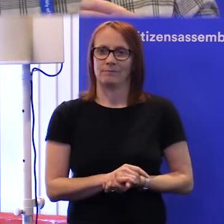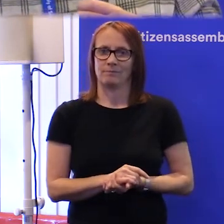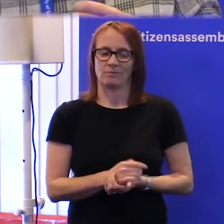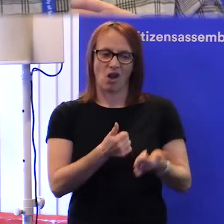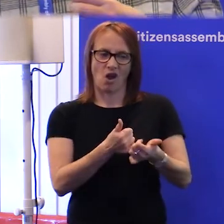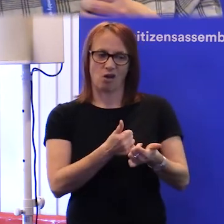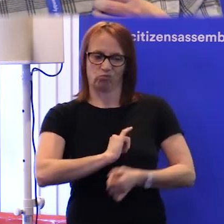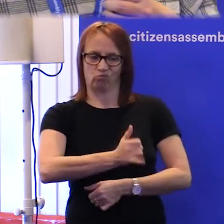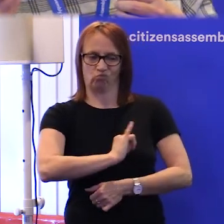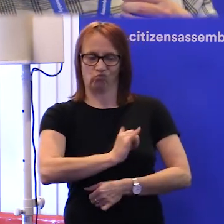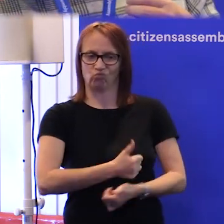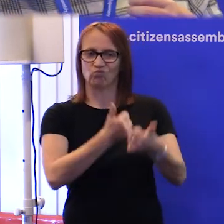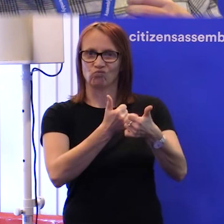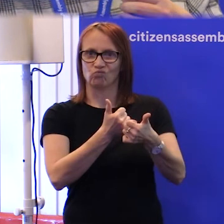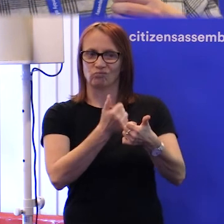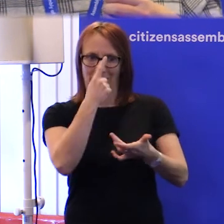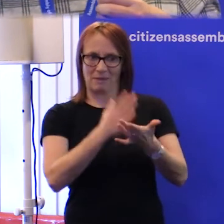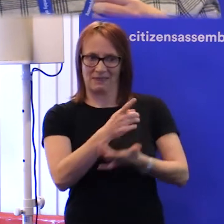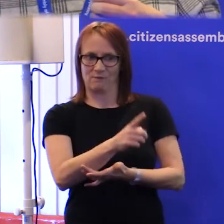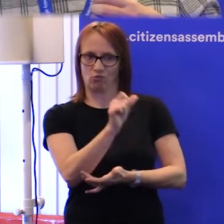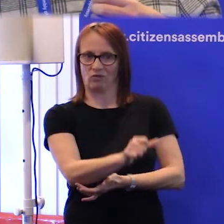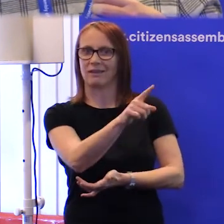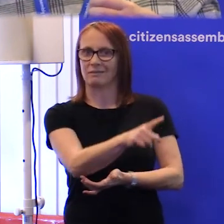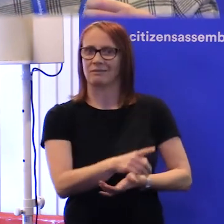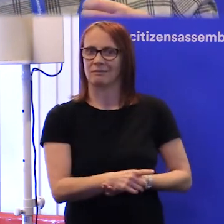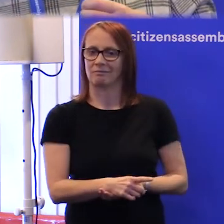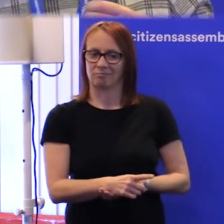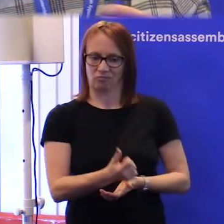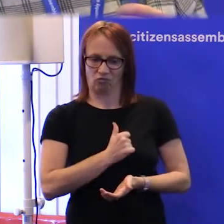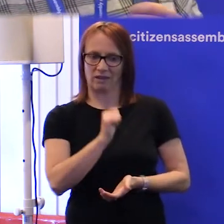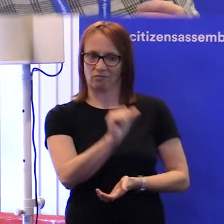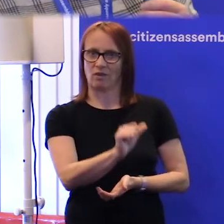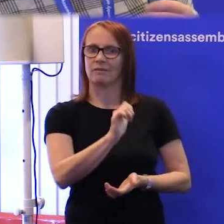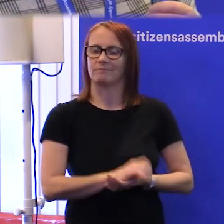we go yeah you're like me so therefore you're right because I'm right so we